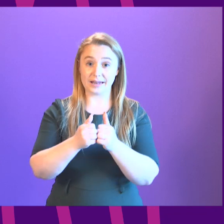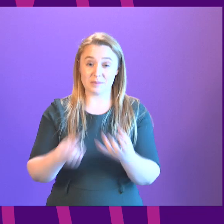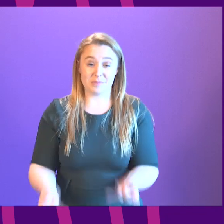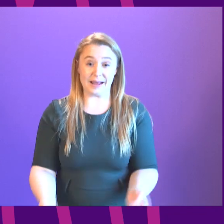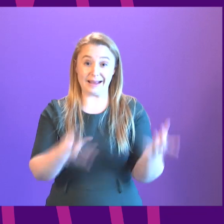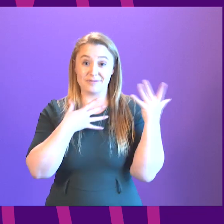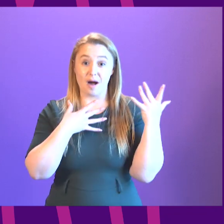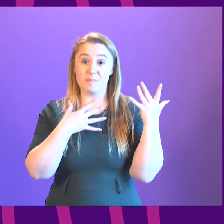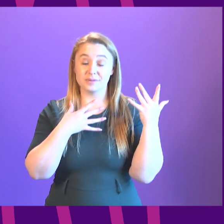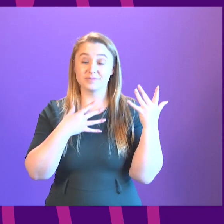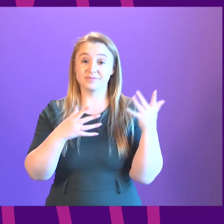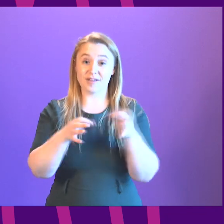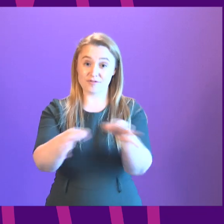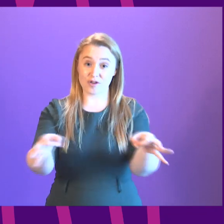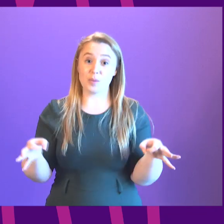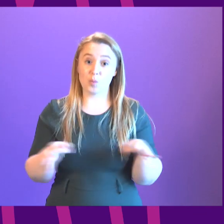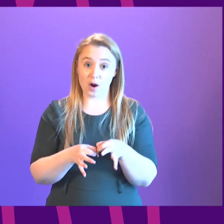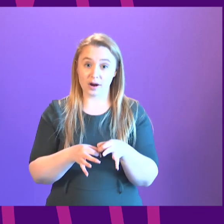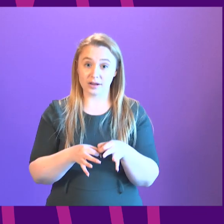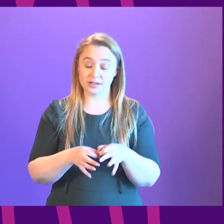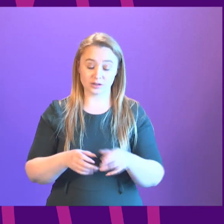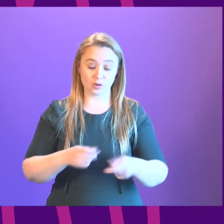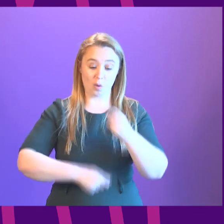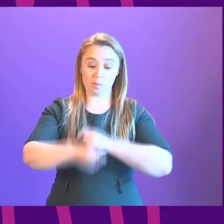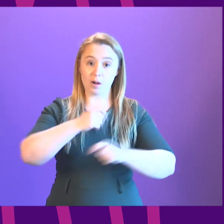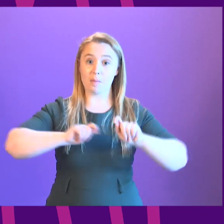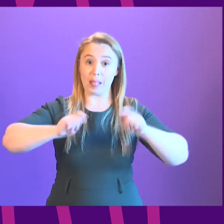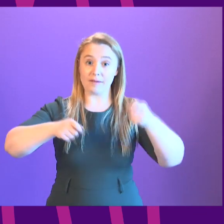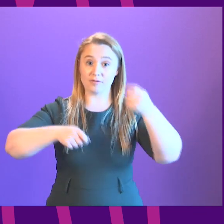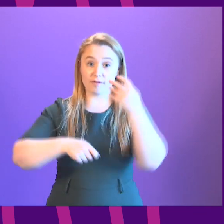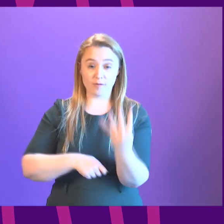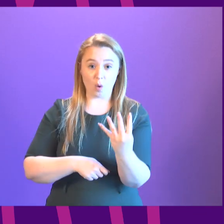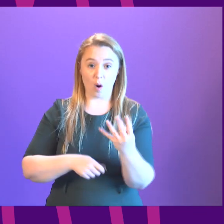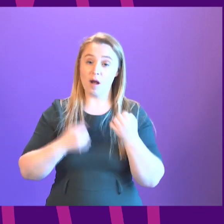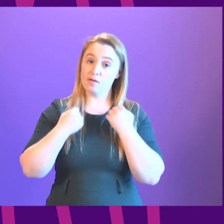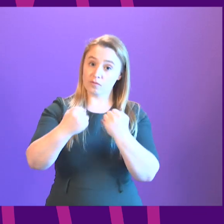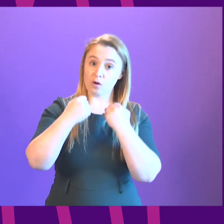to move every part of mainland Scotland to level 4 from boxing day and for an indefinite